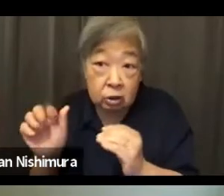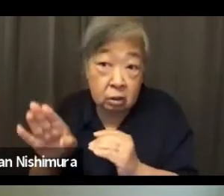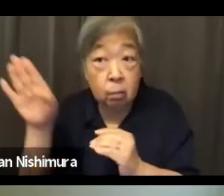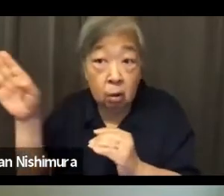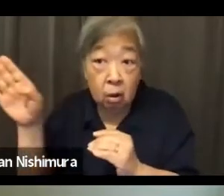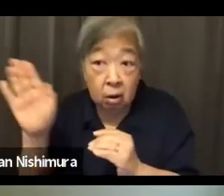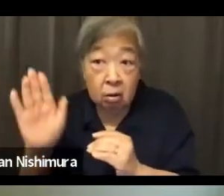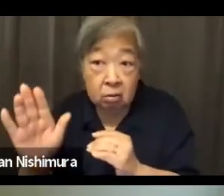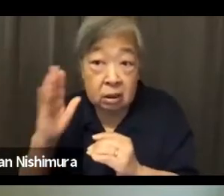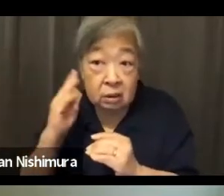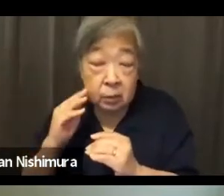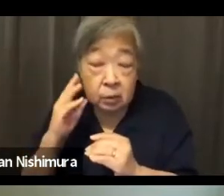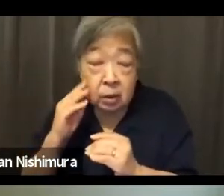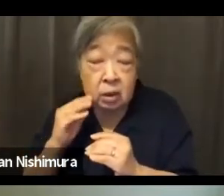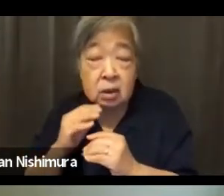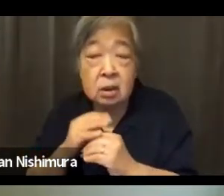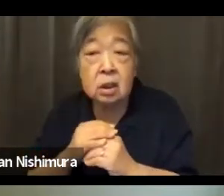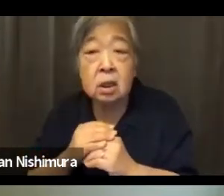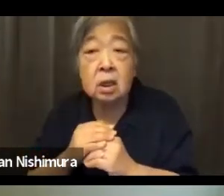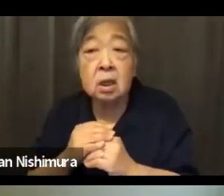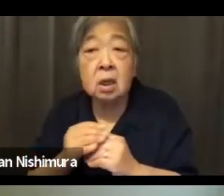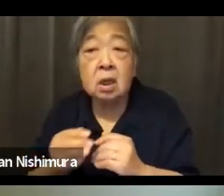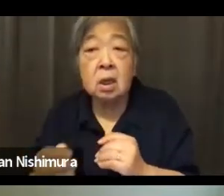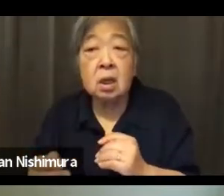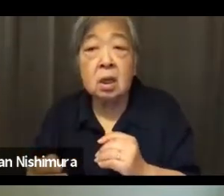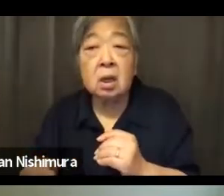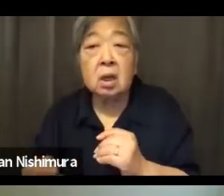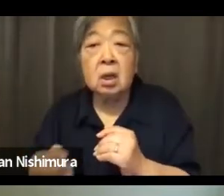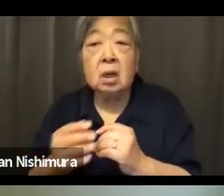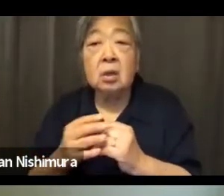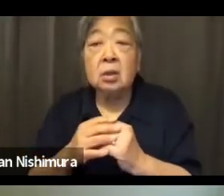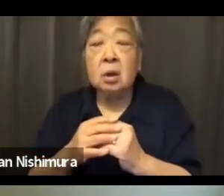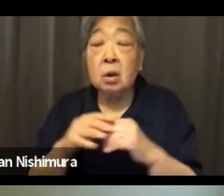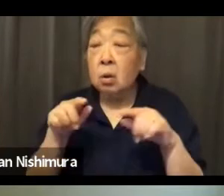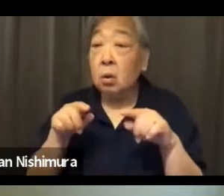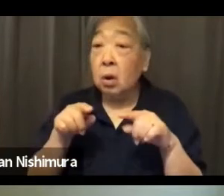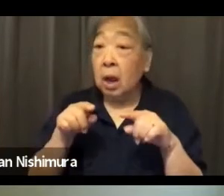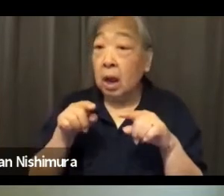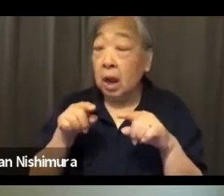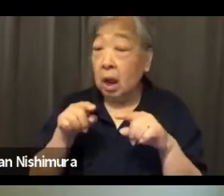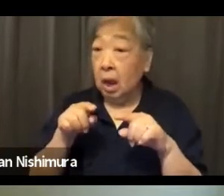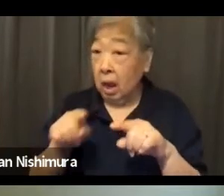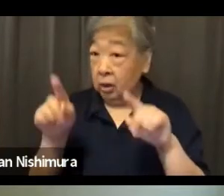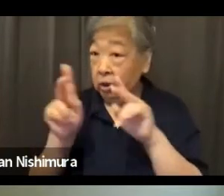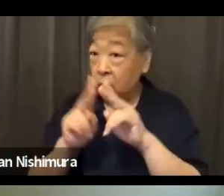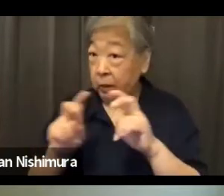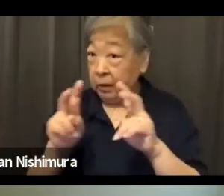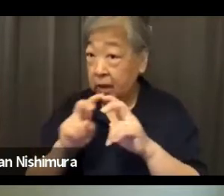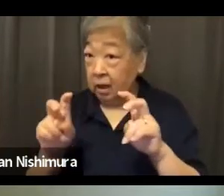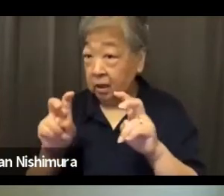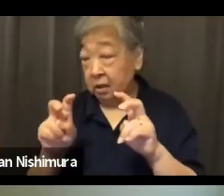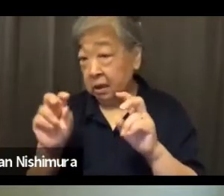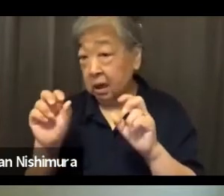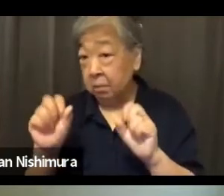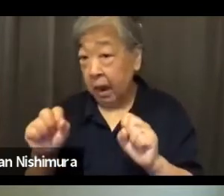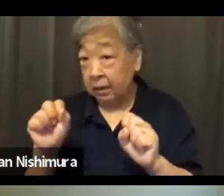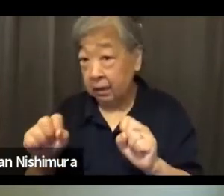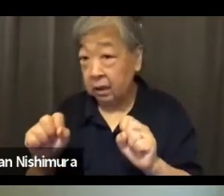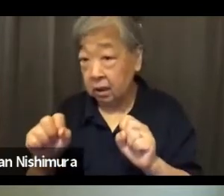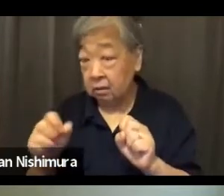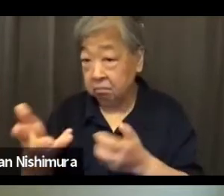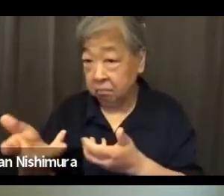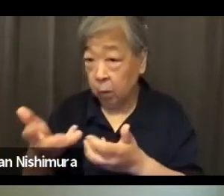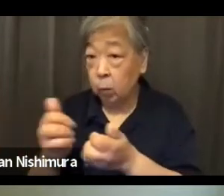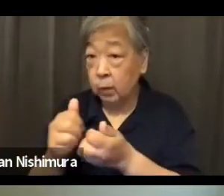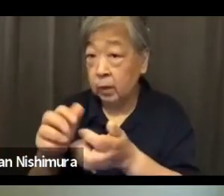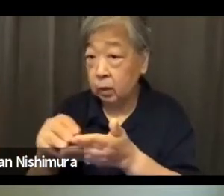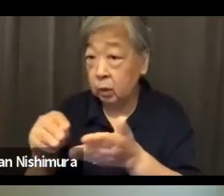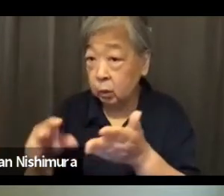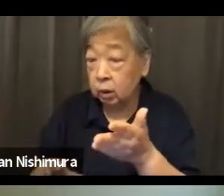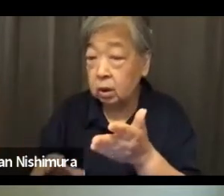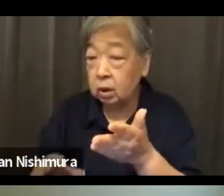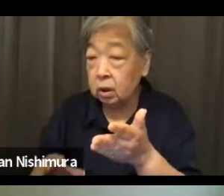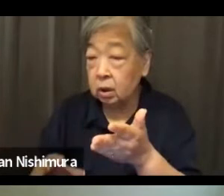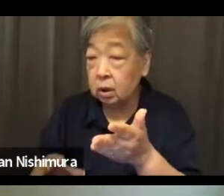And so as you assess your capacity with the student and with all the key stakeholders